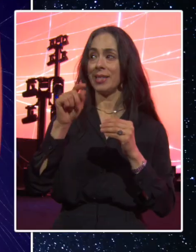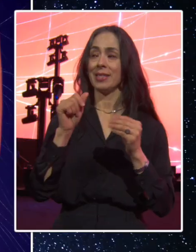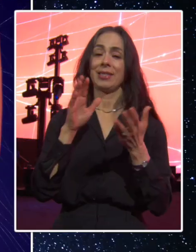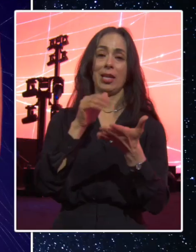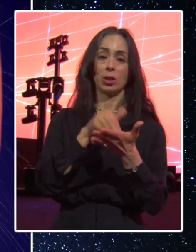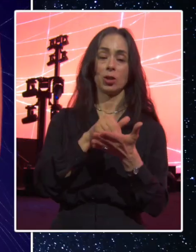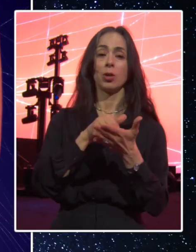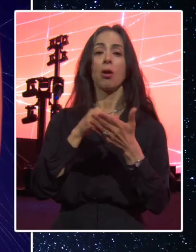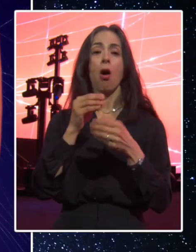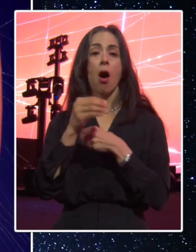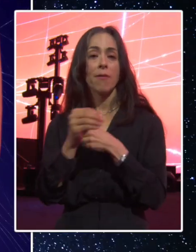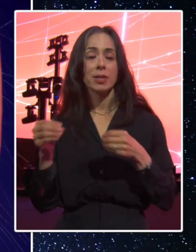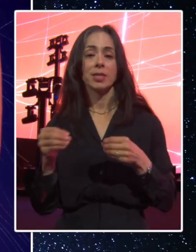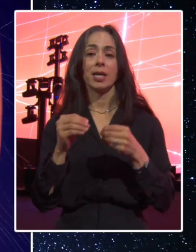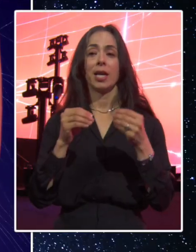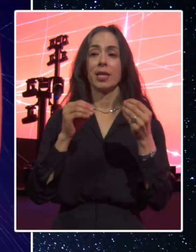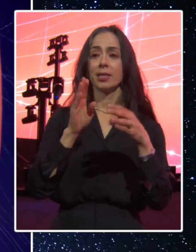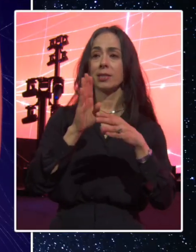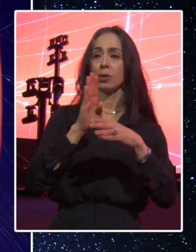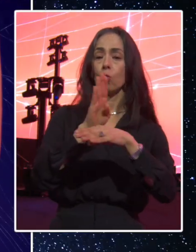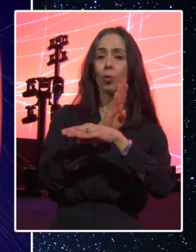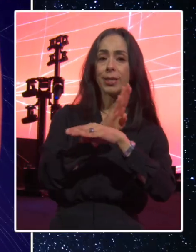retail spaces, and hospitality outlets,